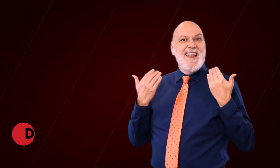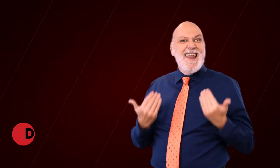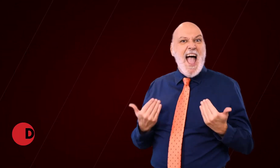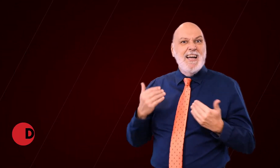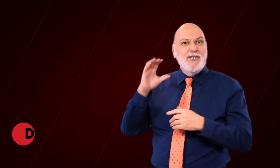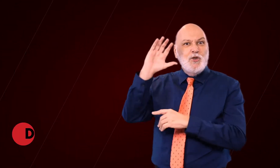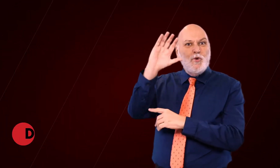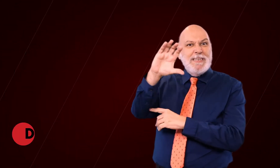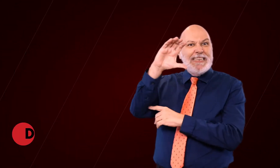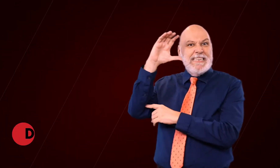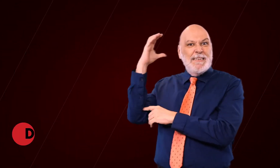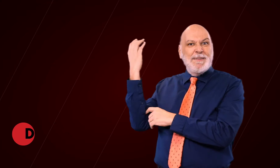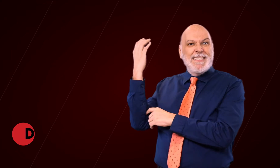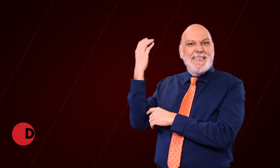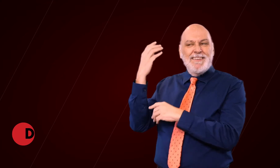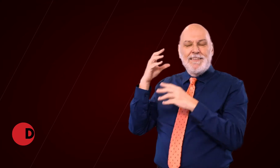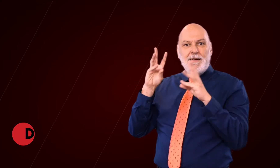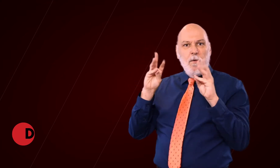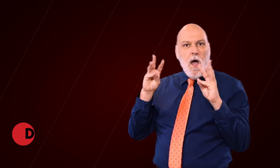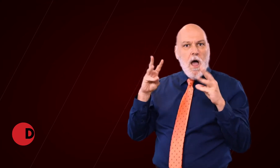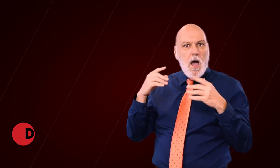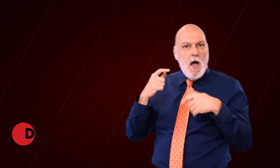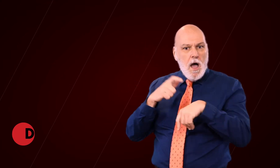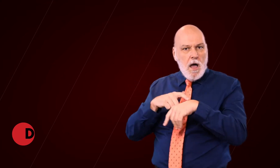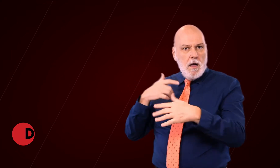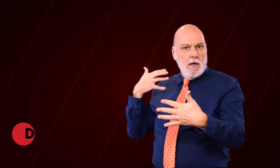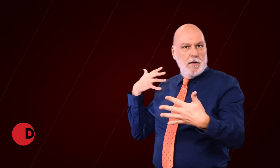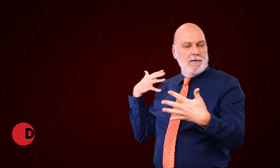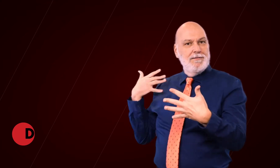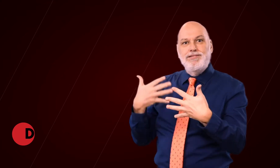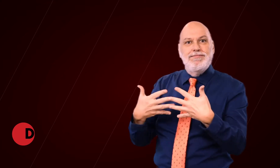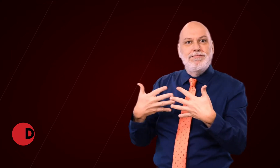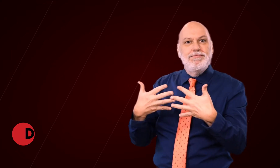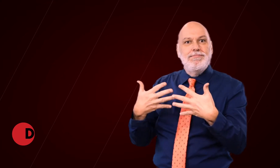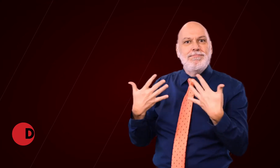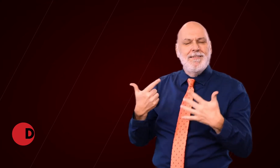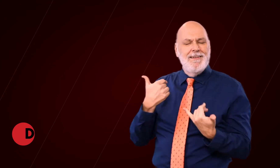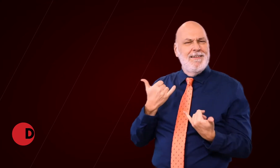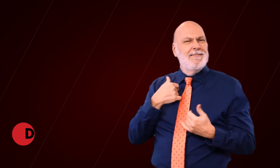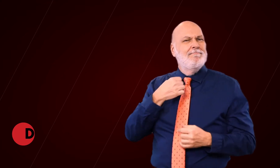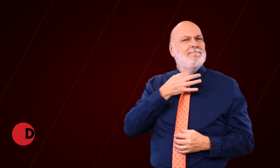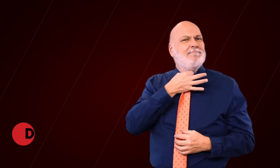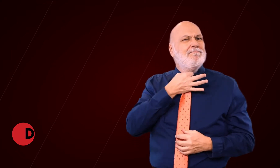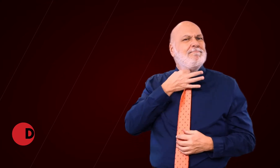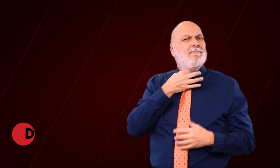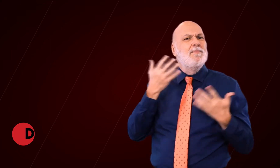[Anselmo]: Now that Christmas is here,